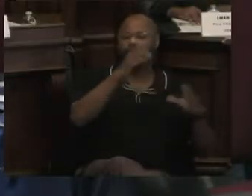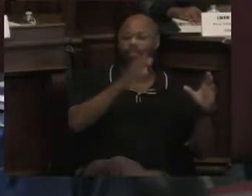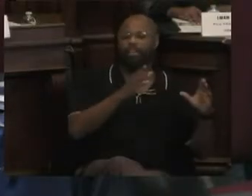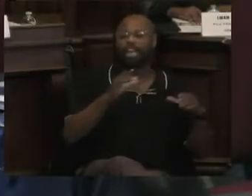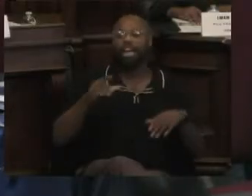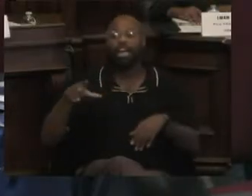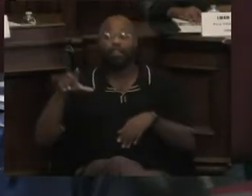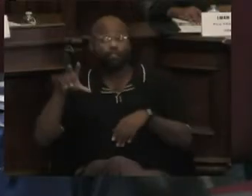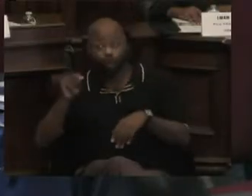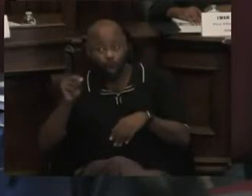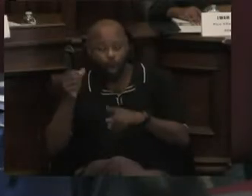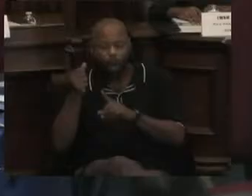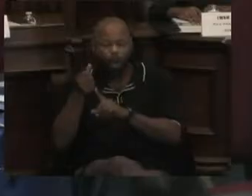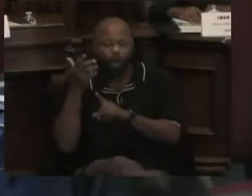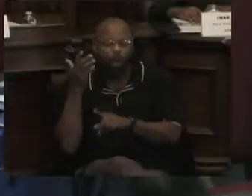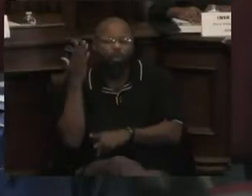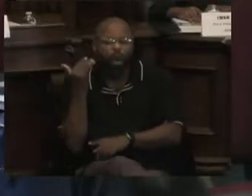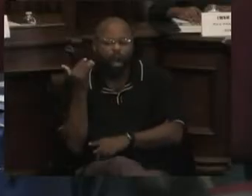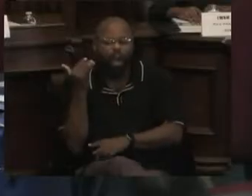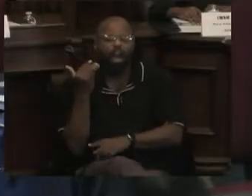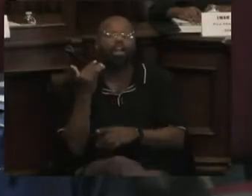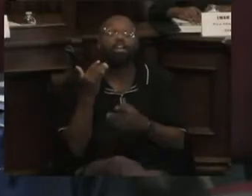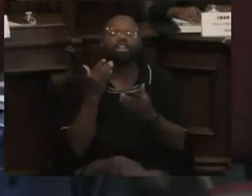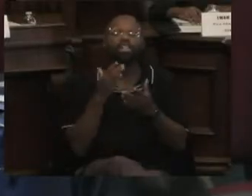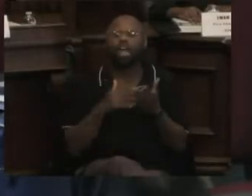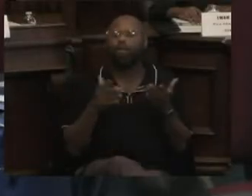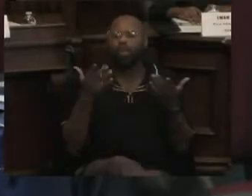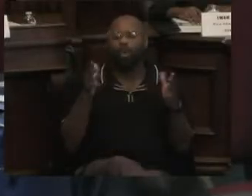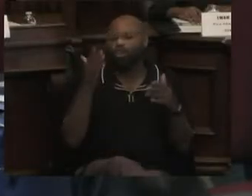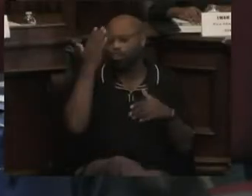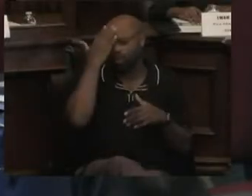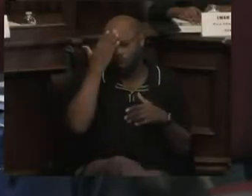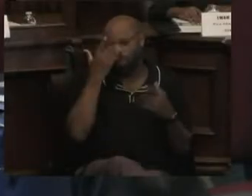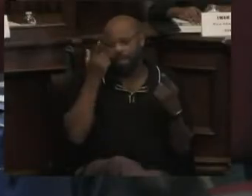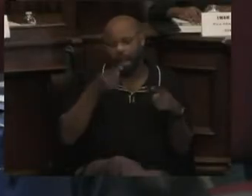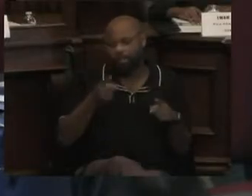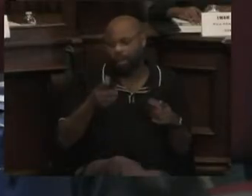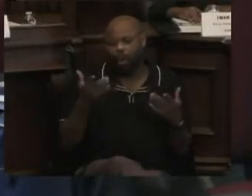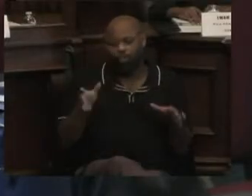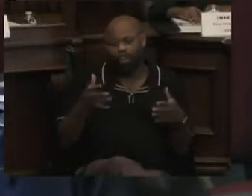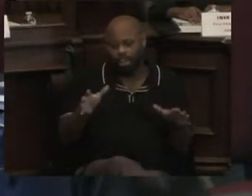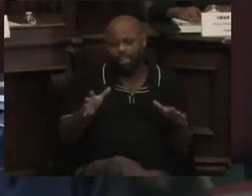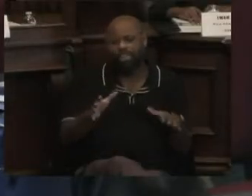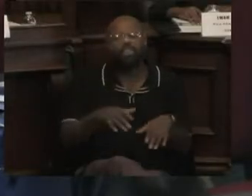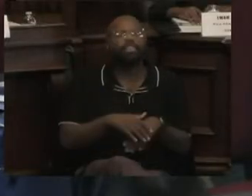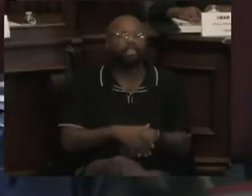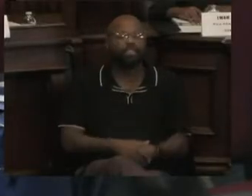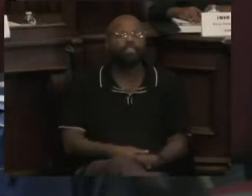and if no, he would give a reason as to why they wouldn't implement it. And some of these